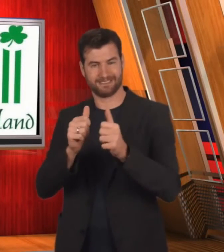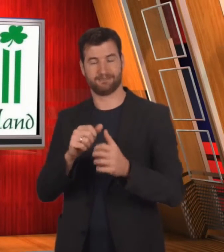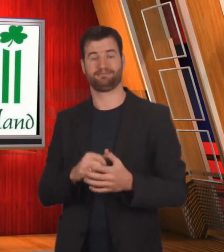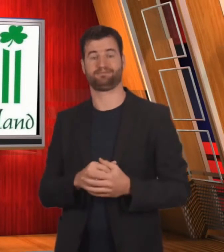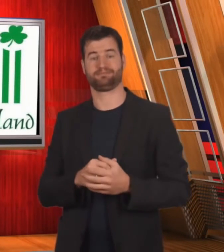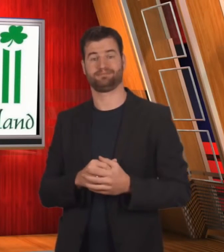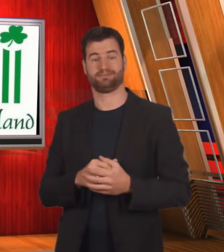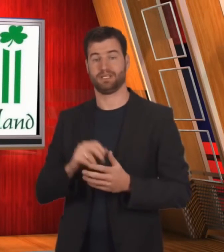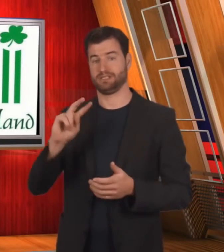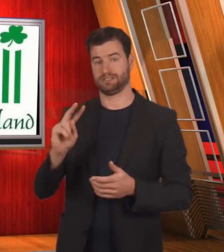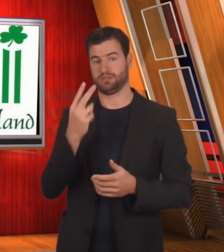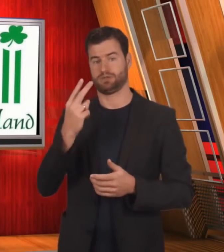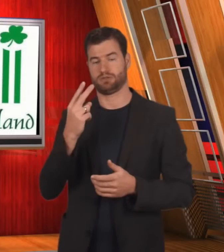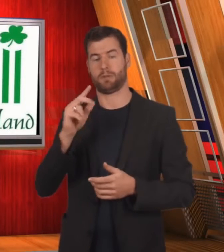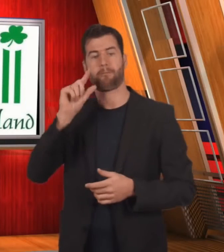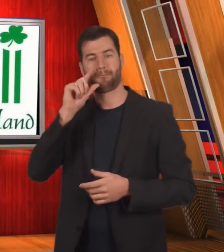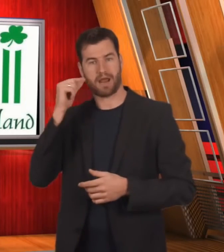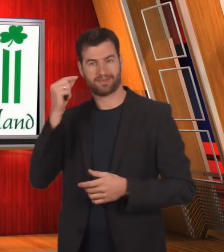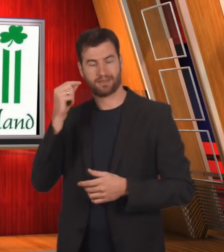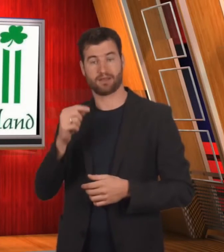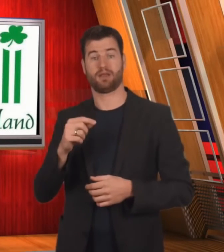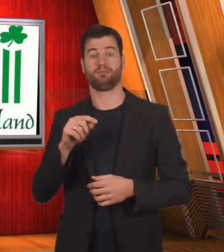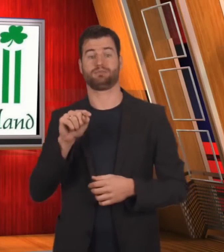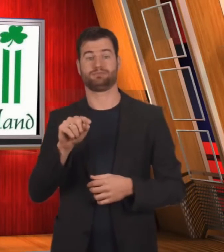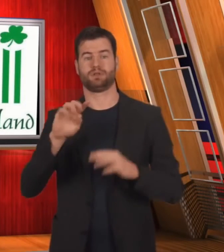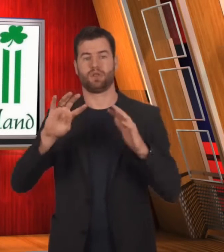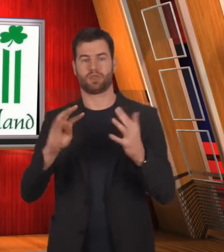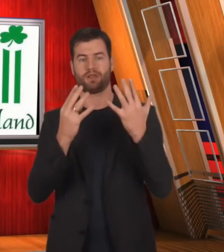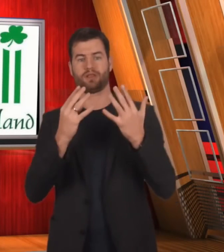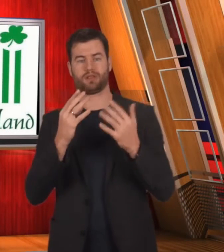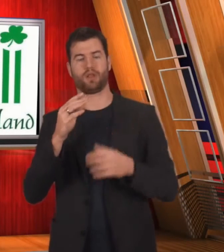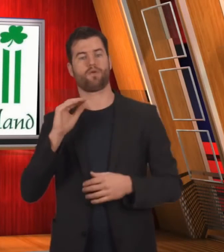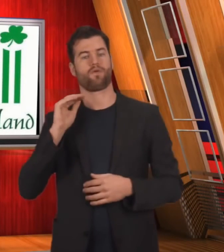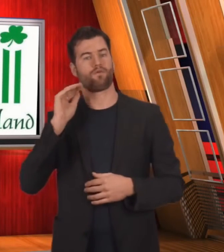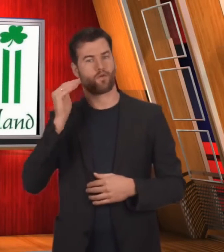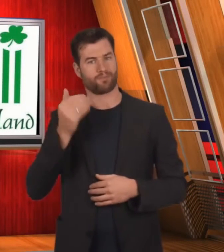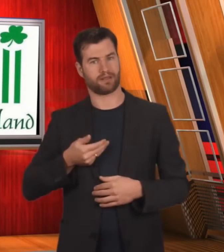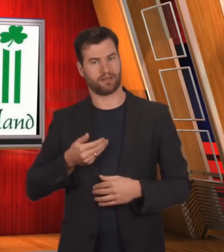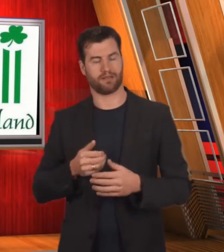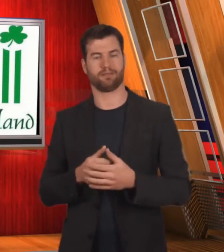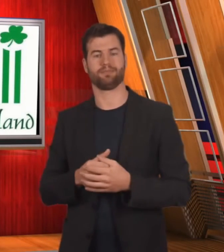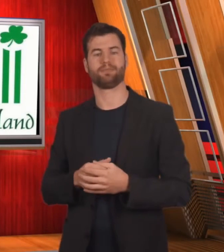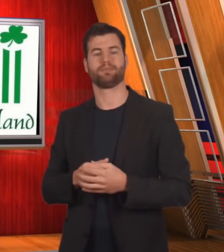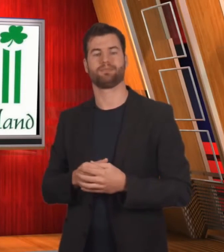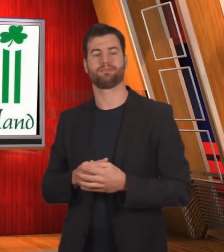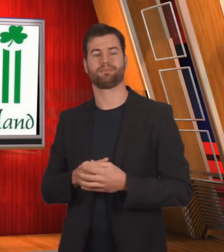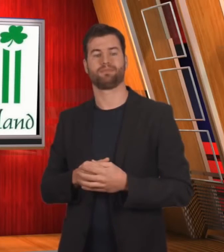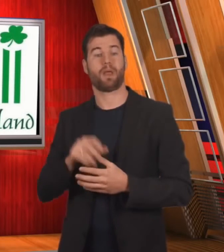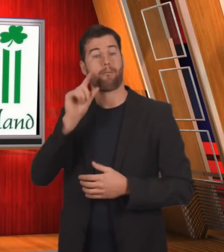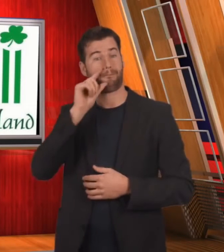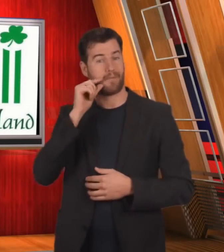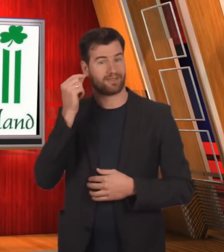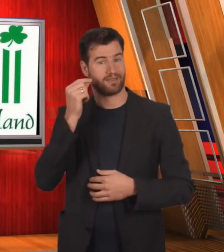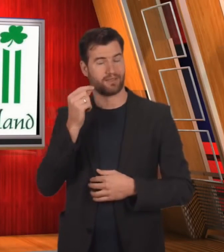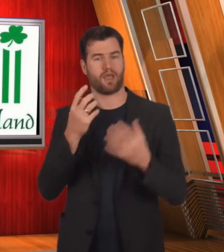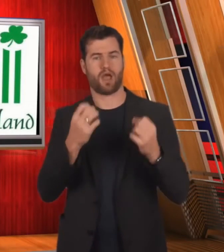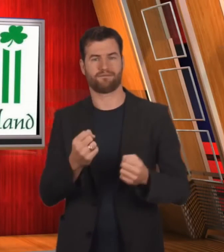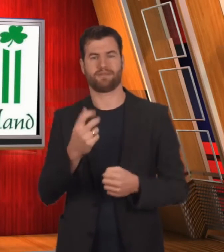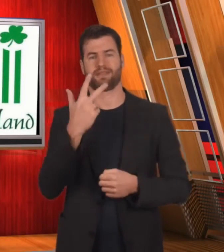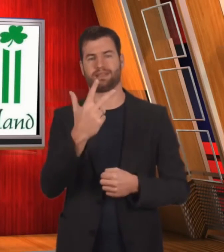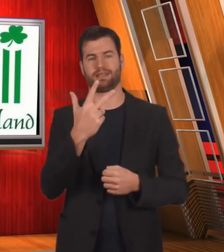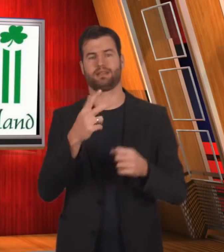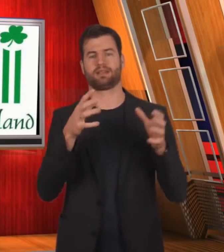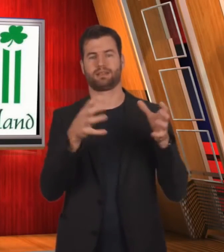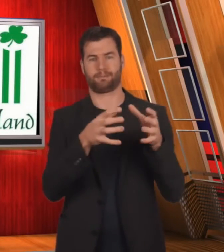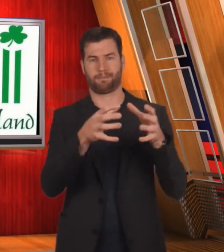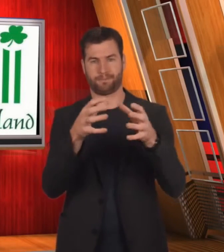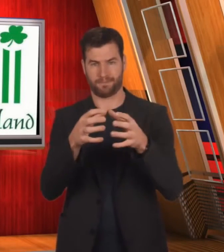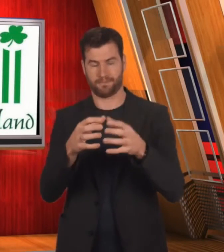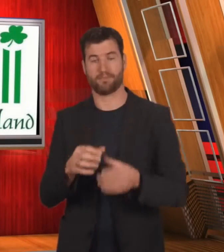2nd for Men’s and 9th for Women’s.